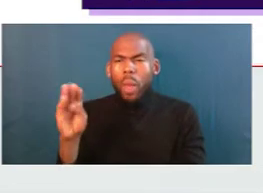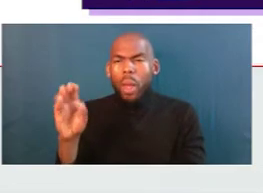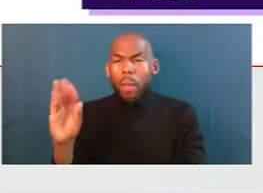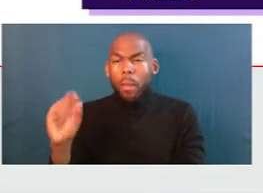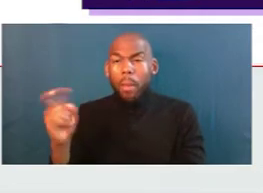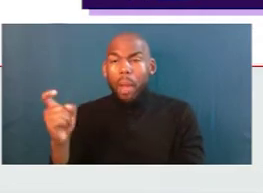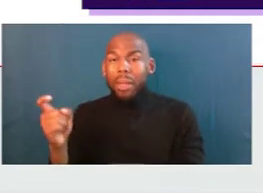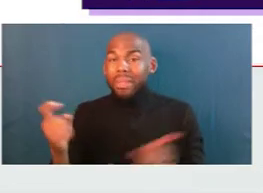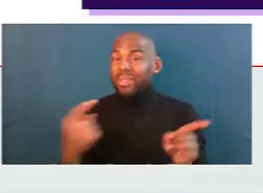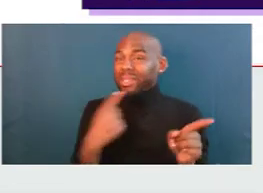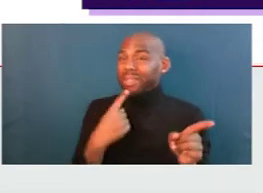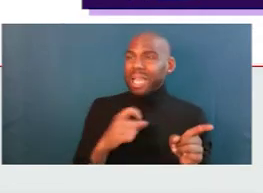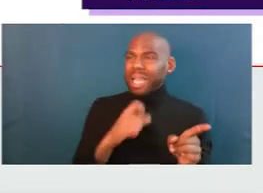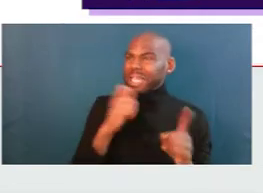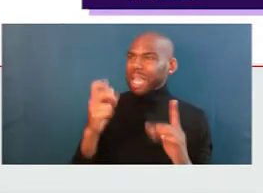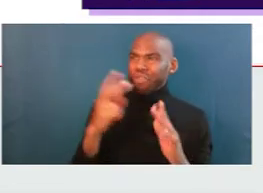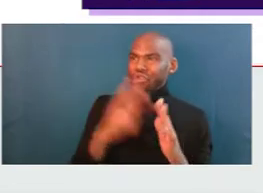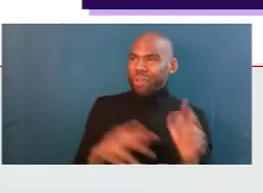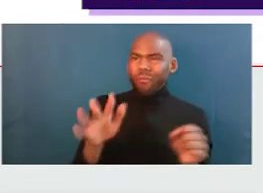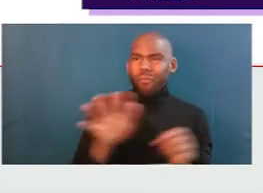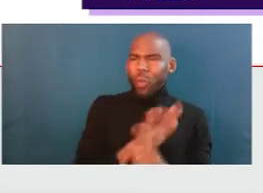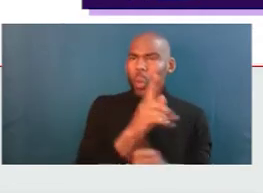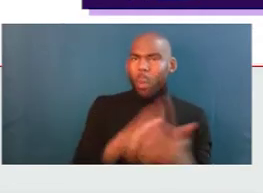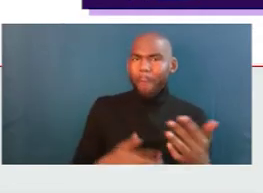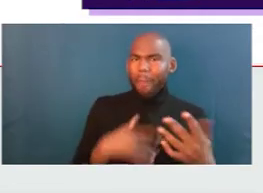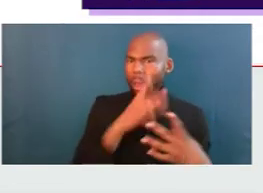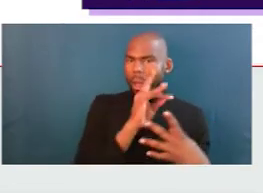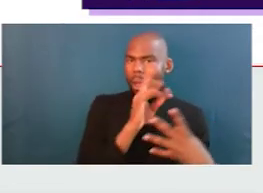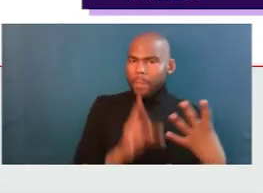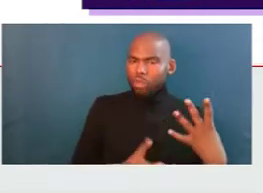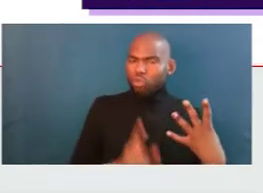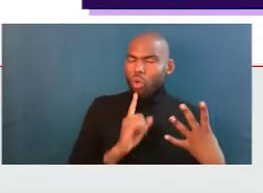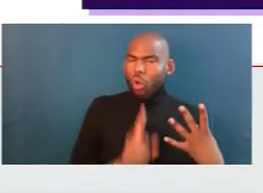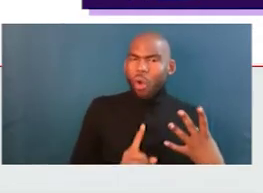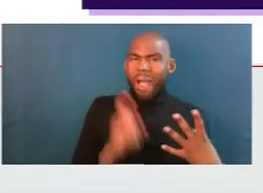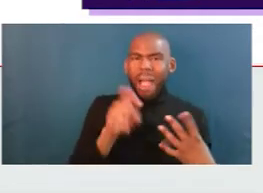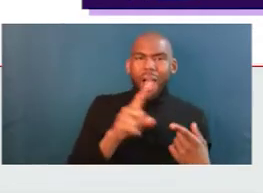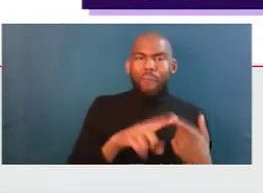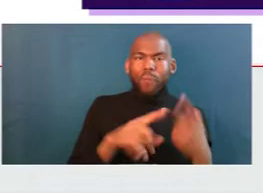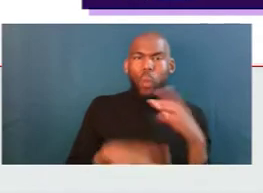as you arrow up and down what your options are, so you're having to go out of it and